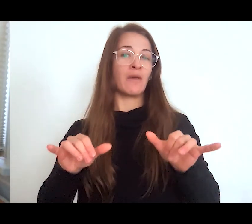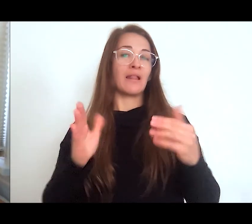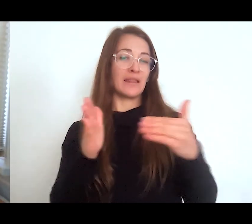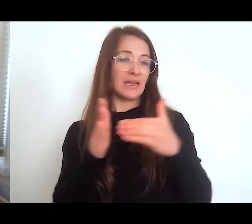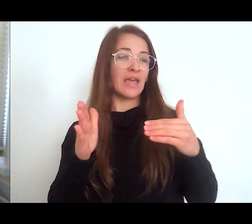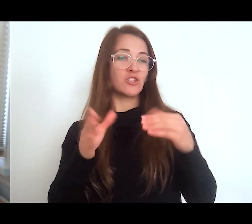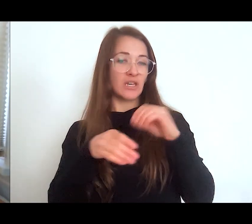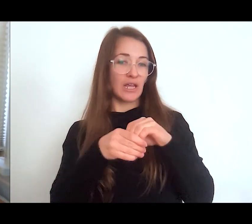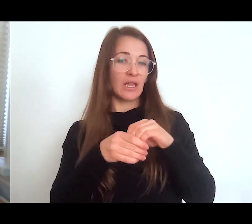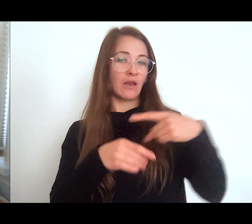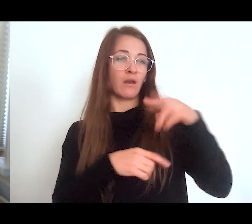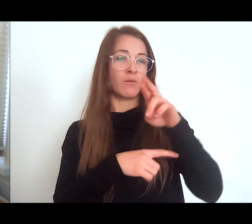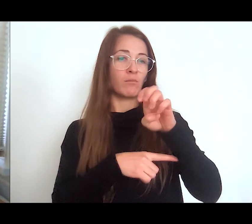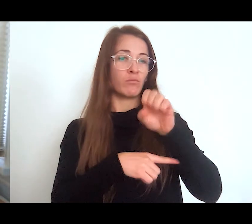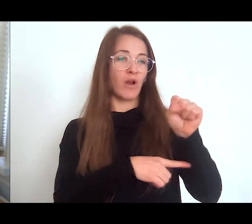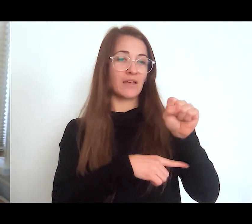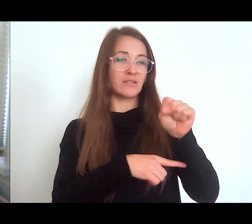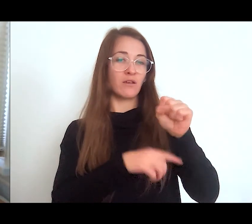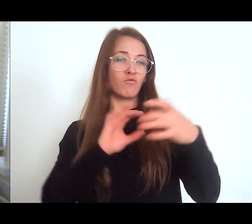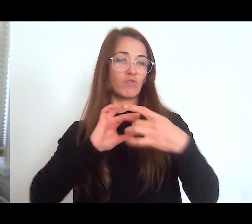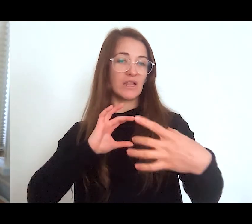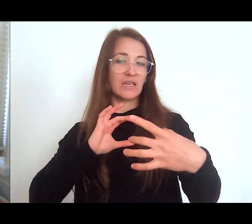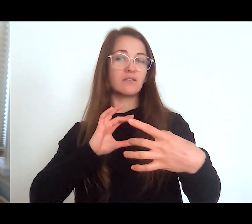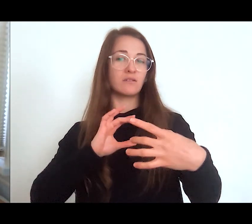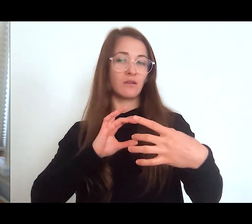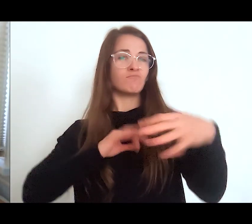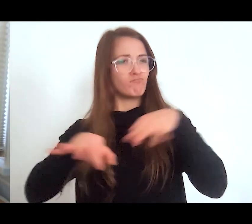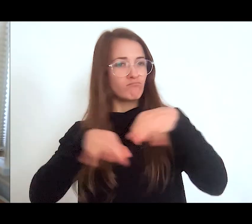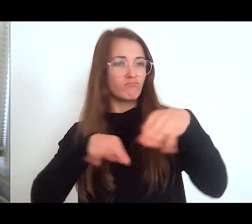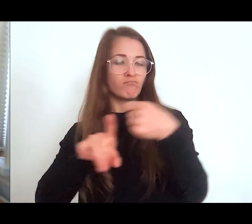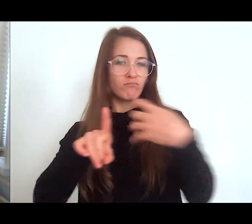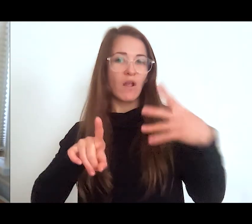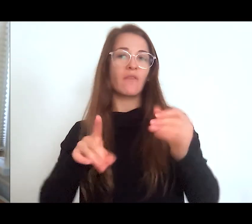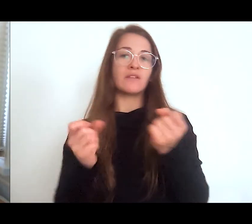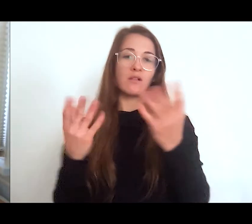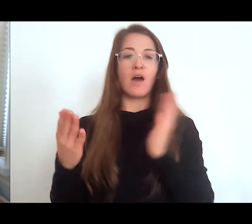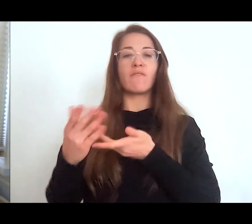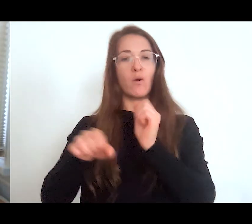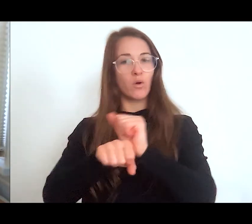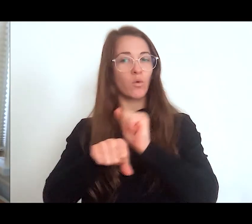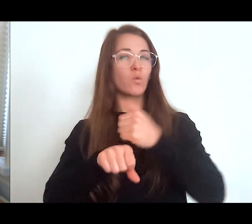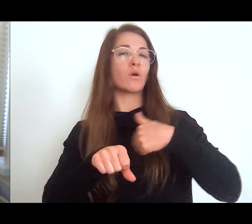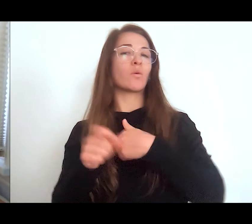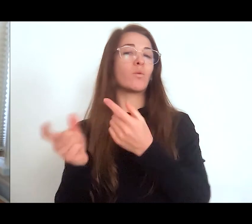THAT YOU CAN FIND THE INFORMATION ABOUT THE SYSTEMIC LITIGATION IN THE PRESS RELEASES